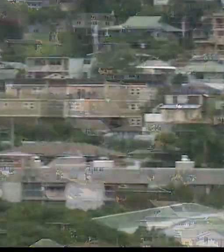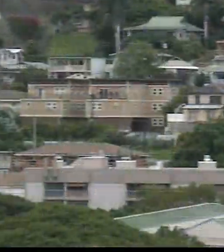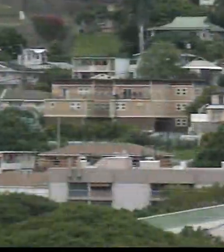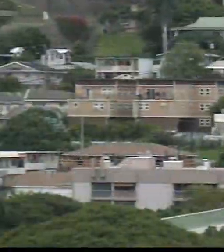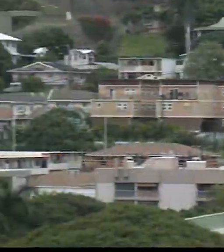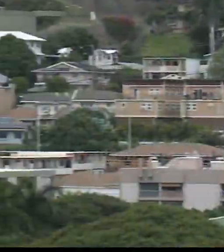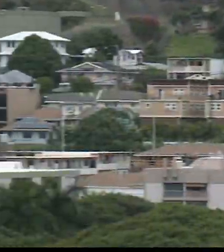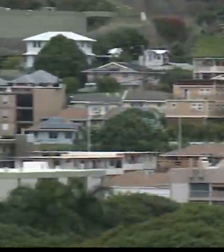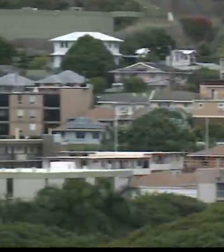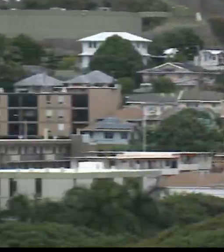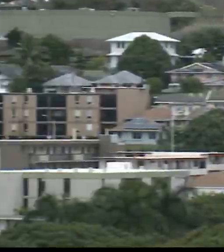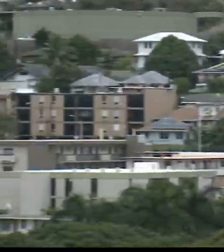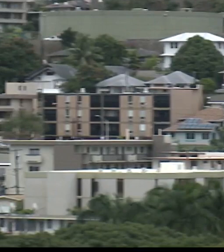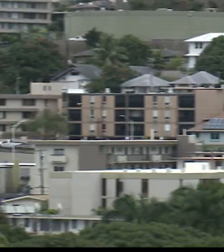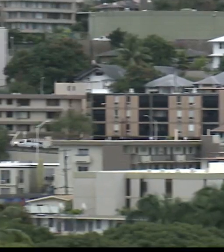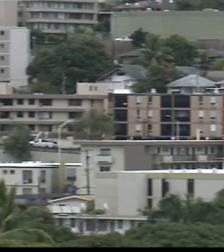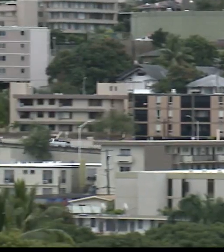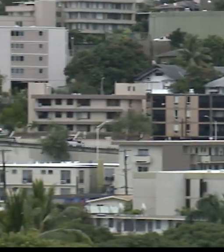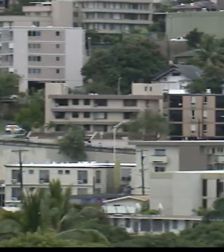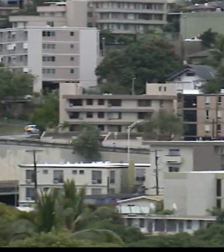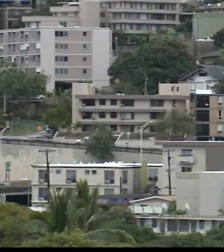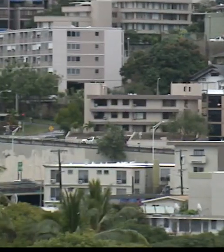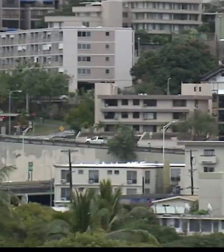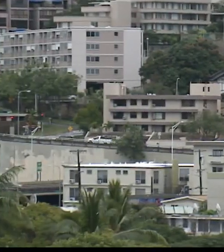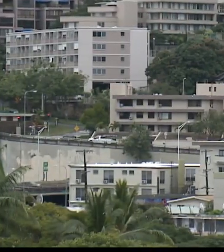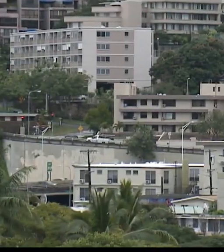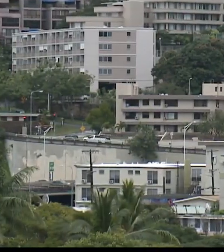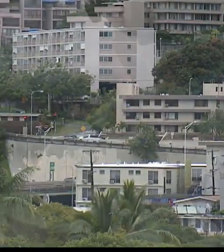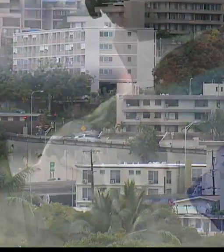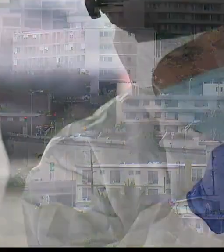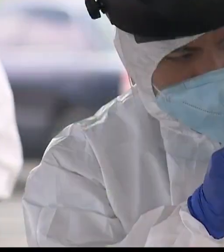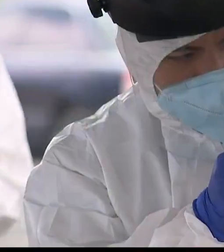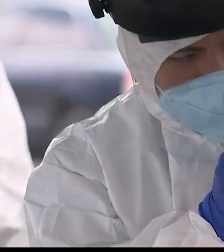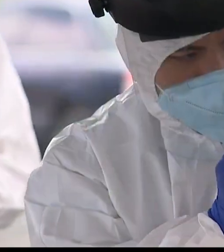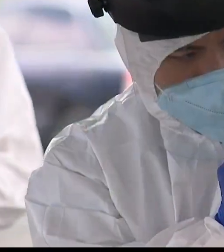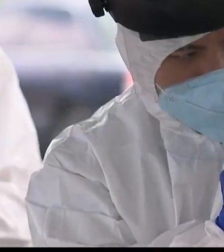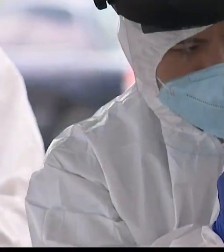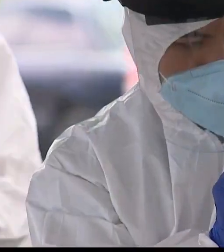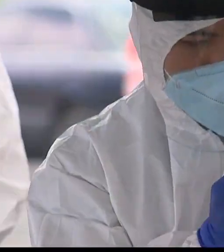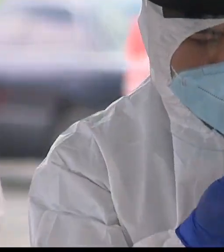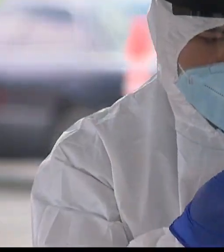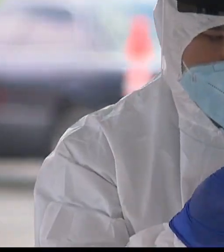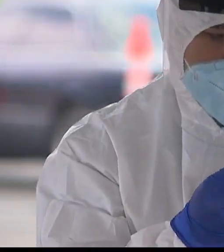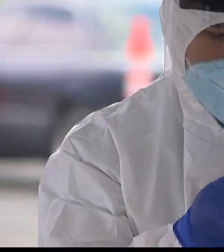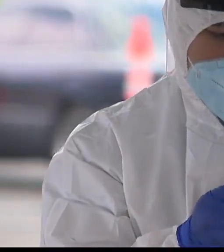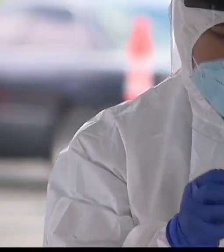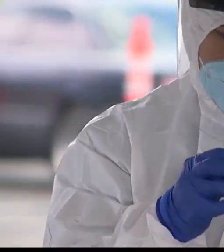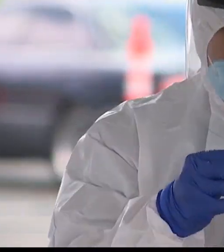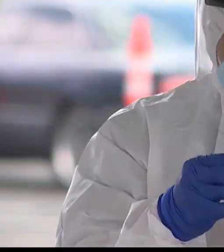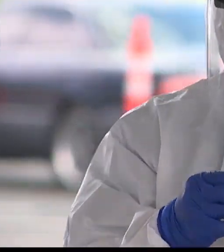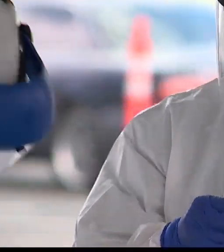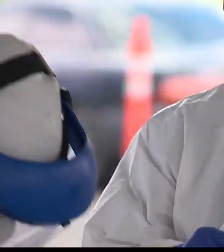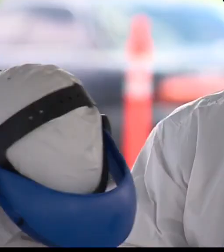PREVALENT THE VIRUS IS AMONG THE POPULATION... DATA NOT CURRENTLY WIDE-SPREAD ENOUGH TO FIND THROUGH STANDARD OR